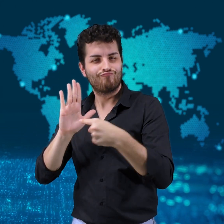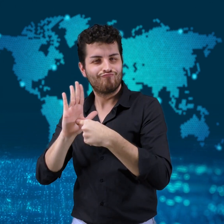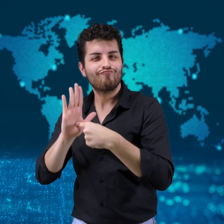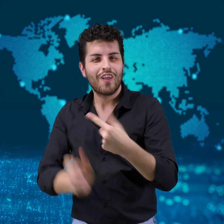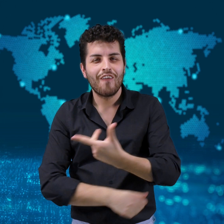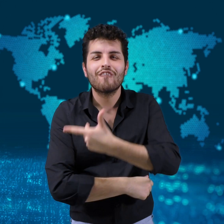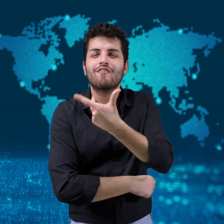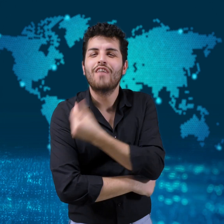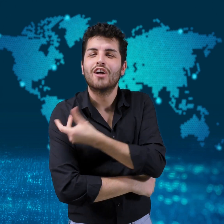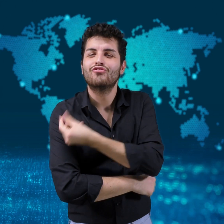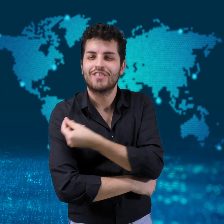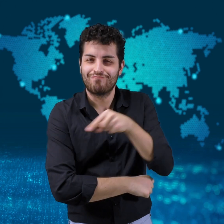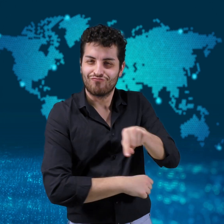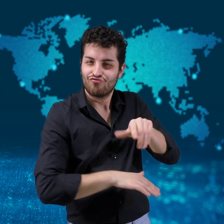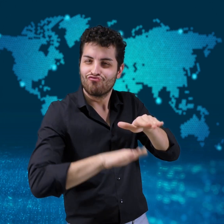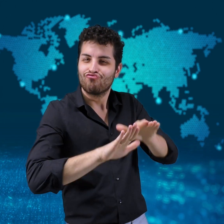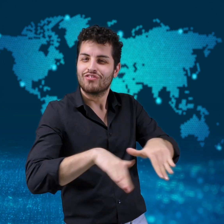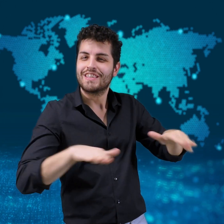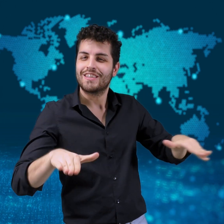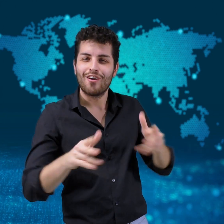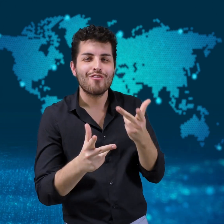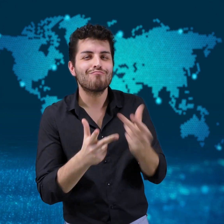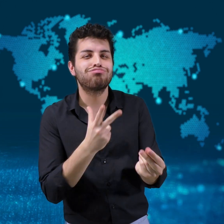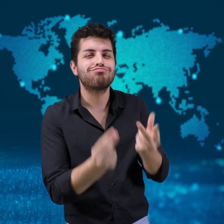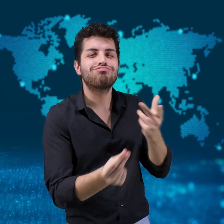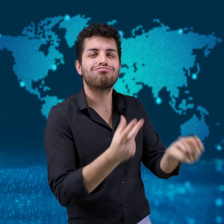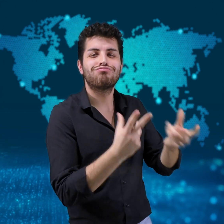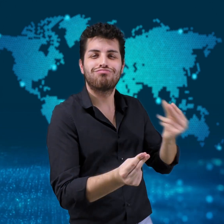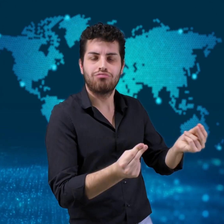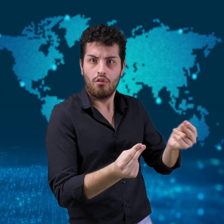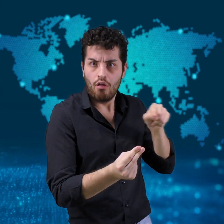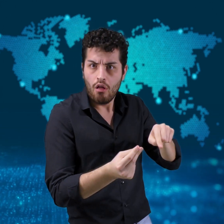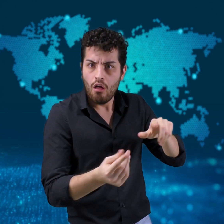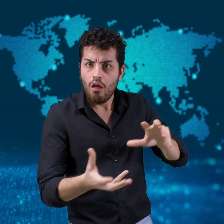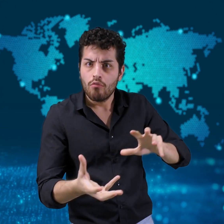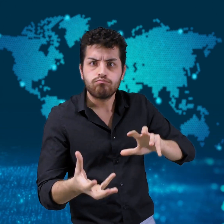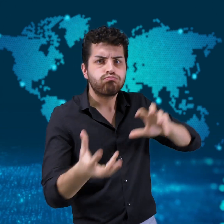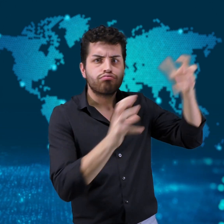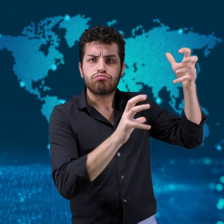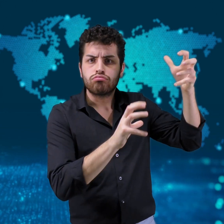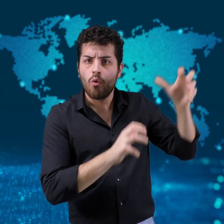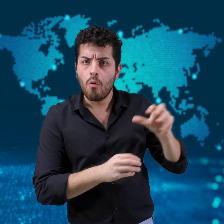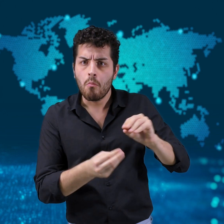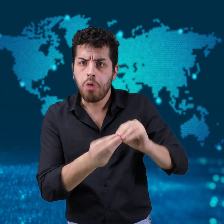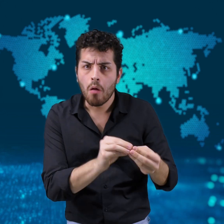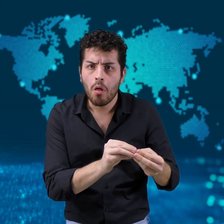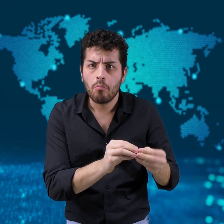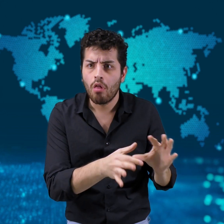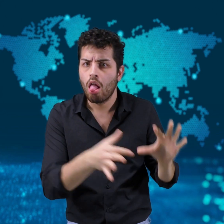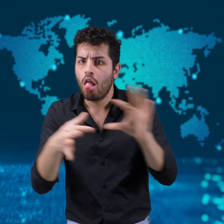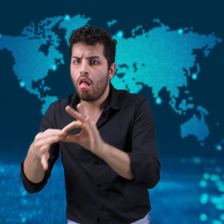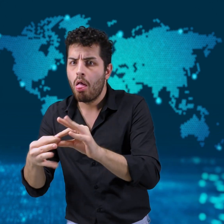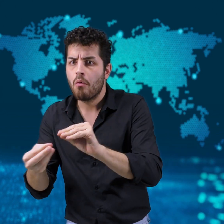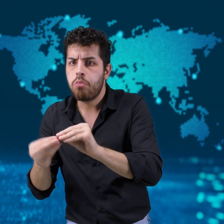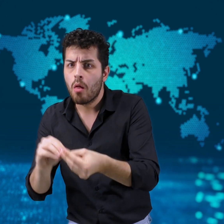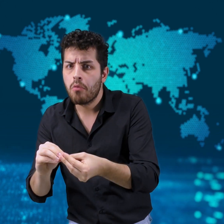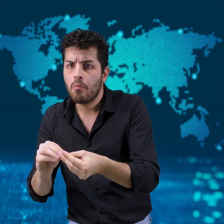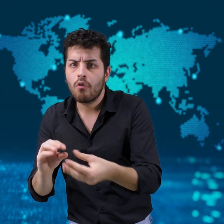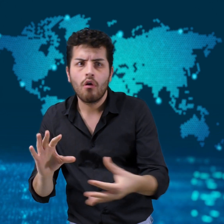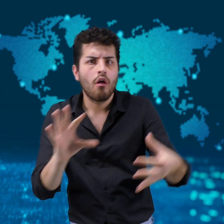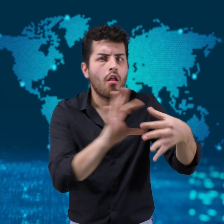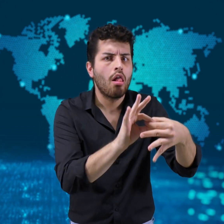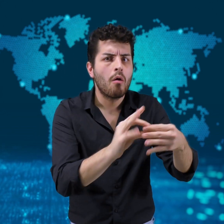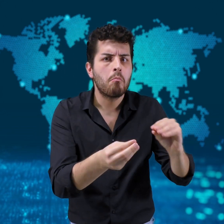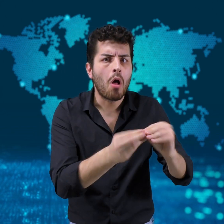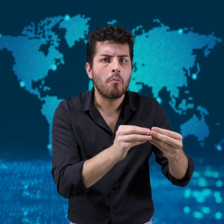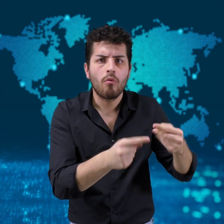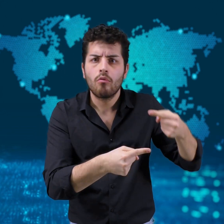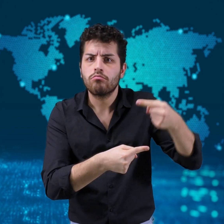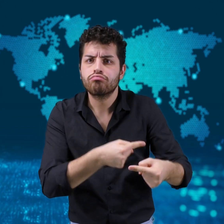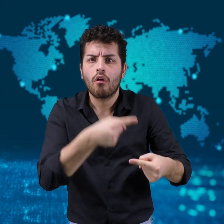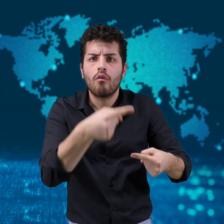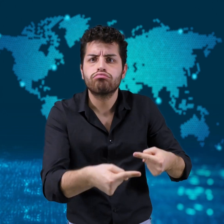One of the many consequences of COVID-19 is a disruption to routine